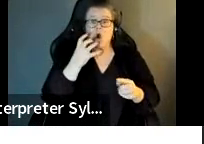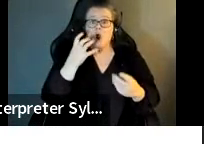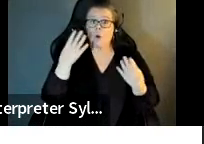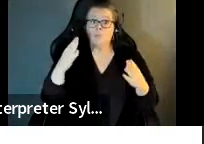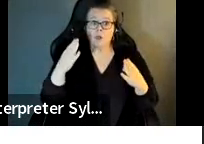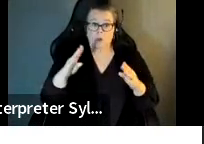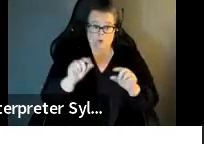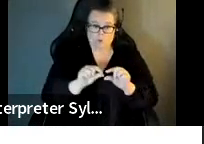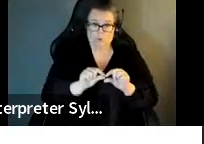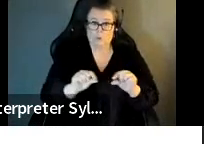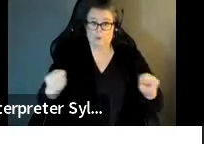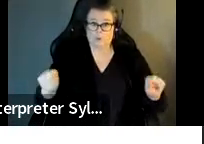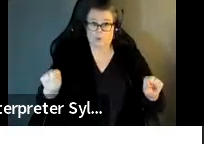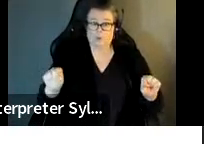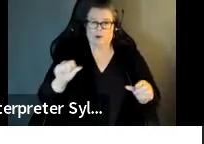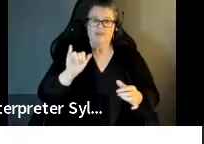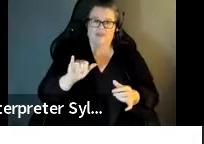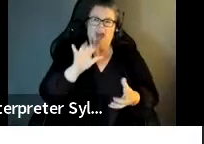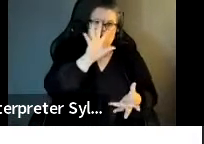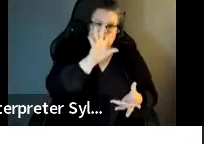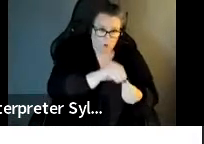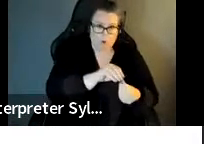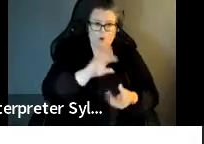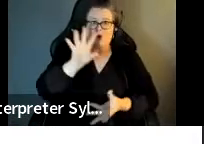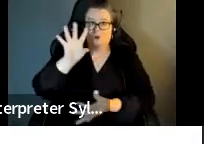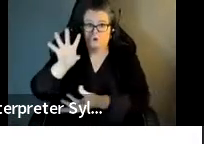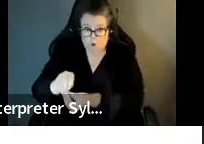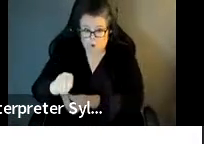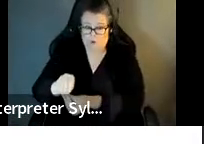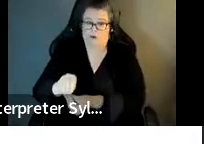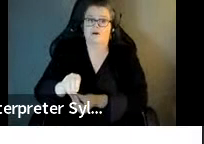our study and the national sample.